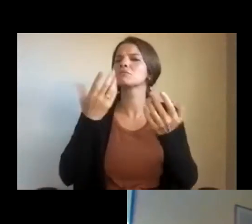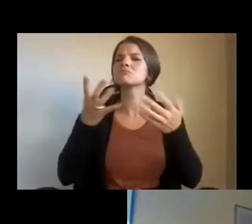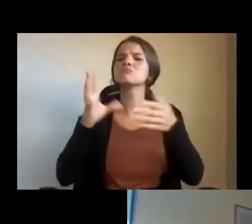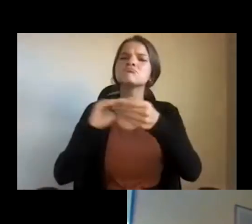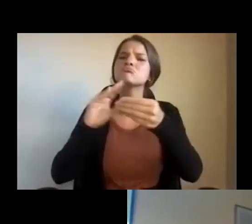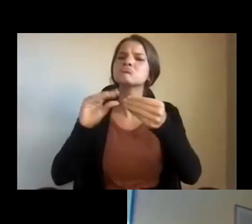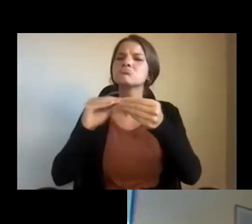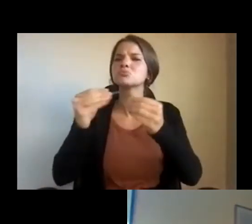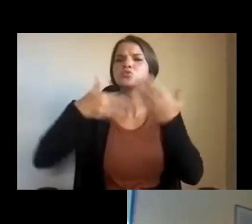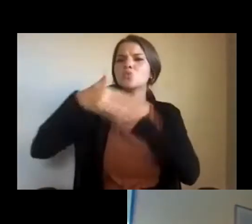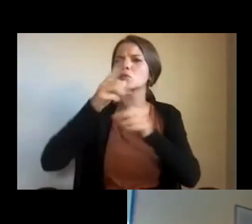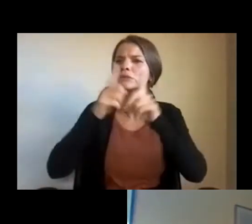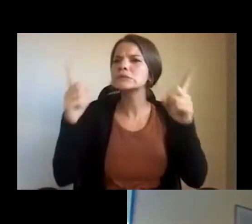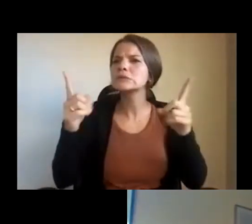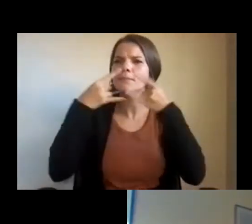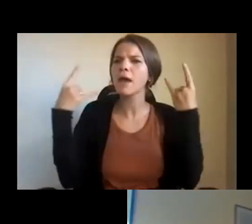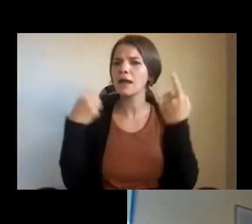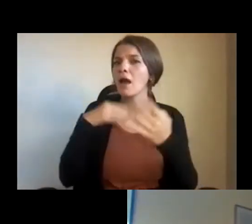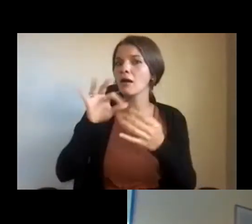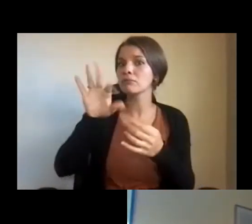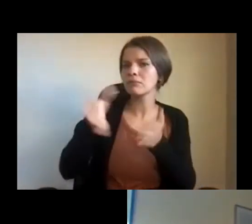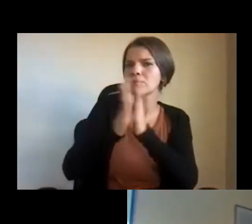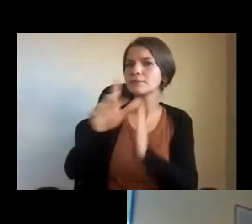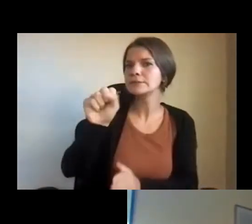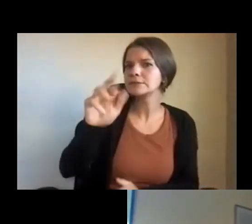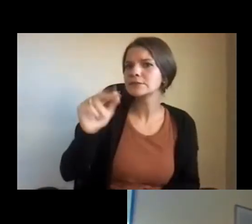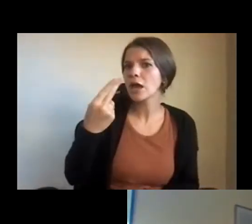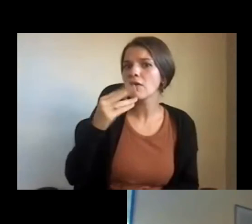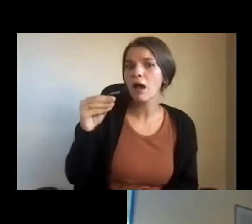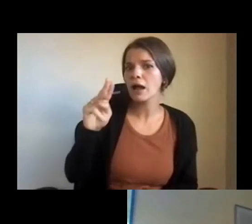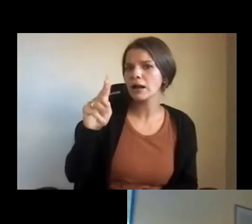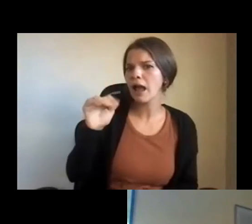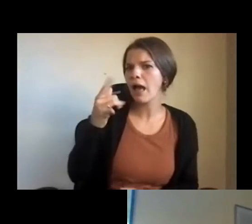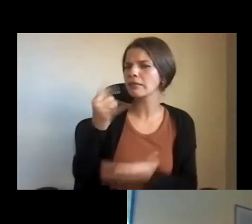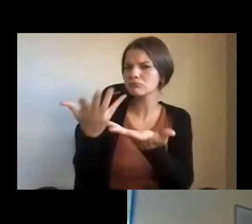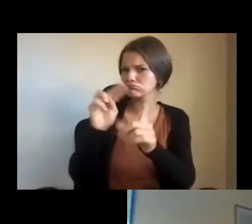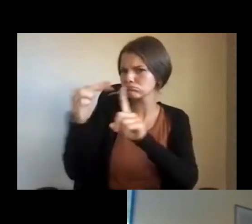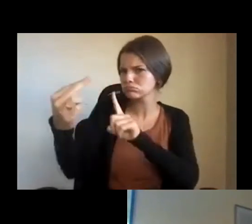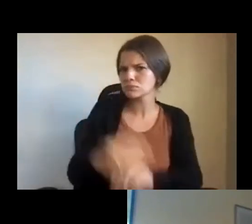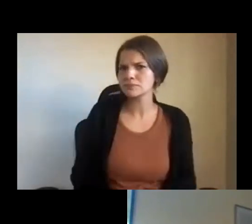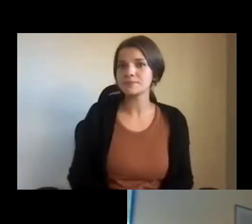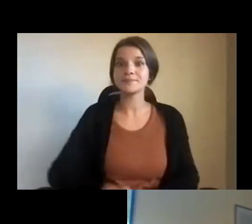pitch that to either Kathy or Sarah. I'll talk about it from an instructional point of view and